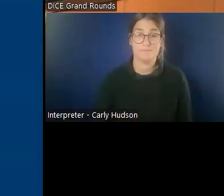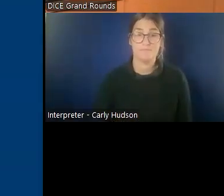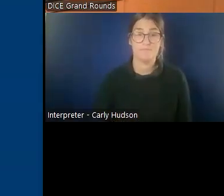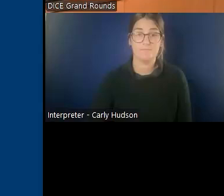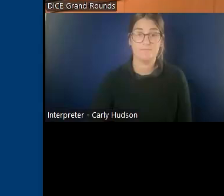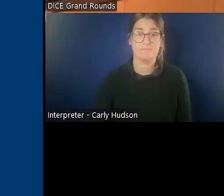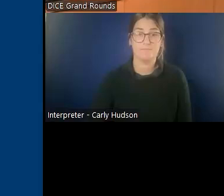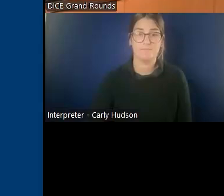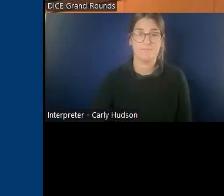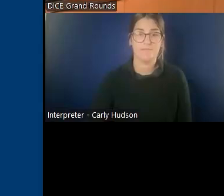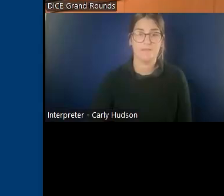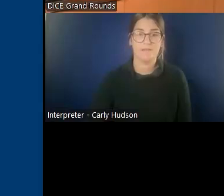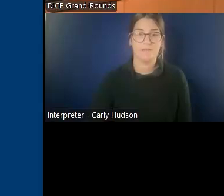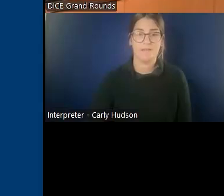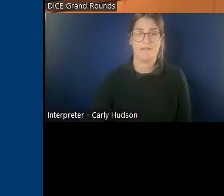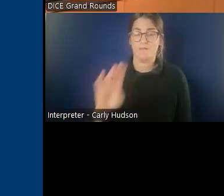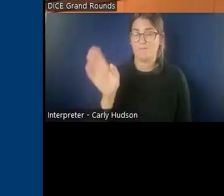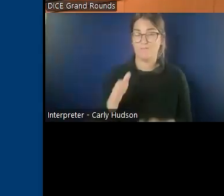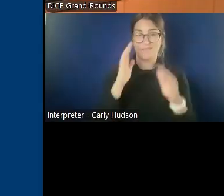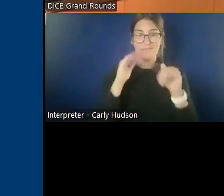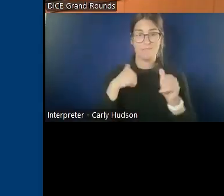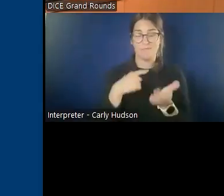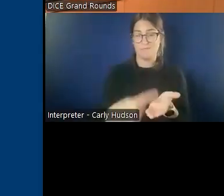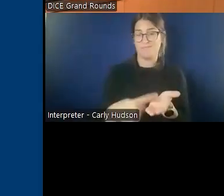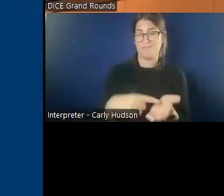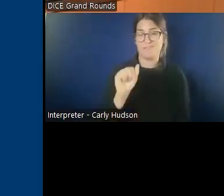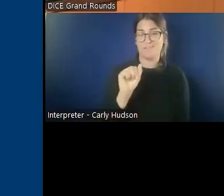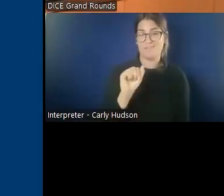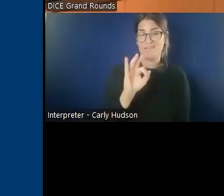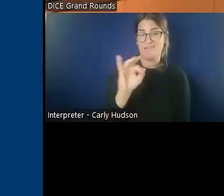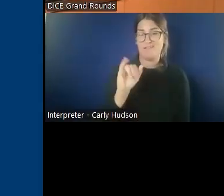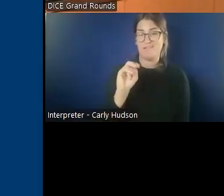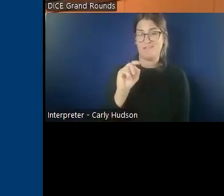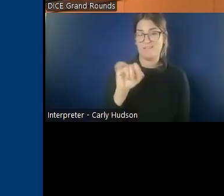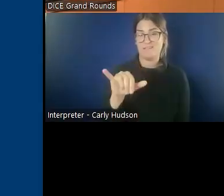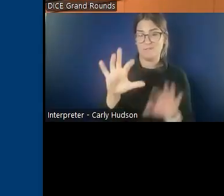sitting here talking about an affinity group when we got started a few years ago and it has to do